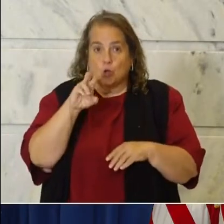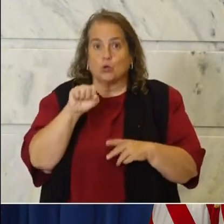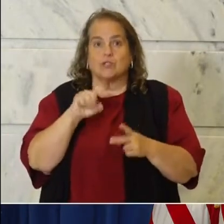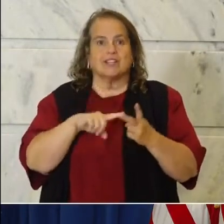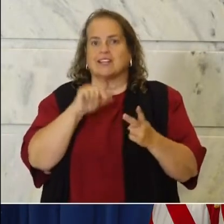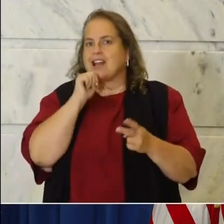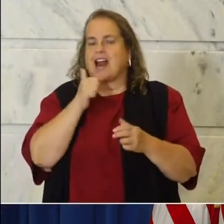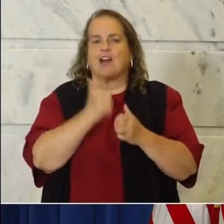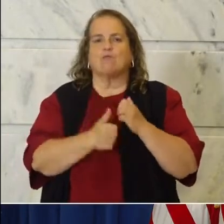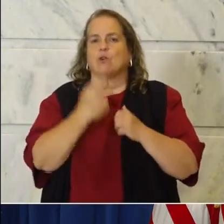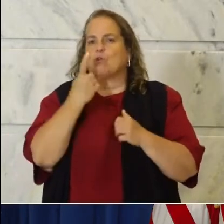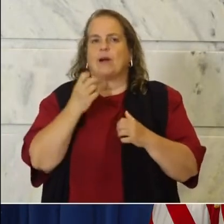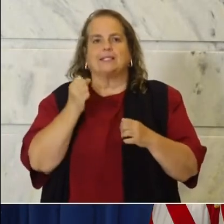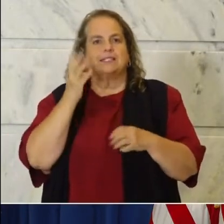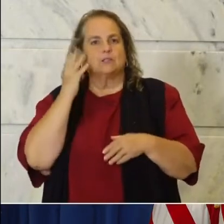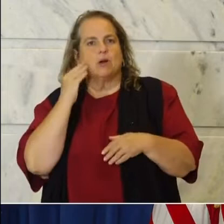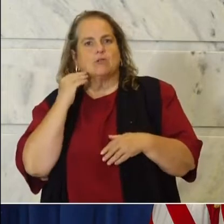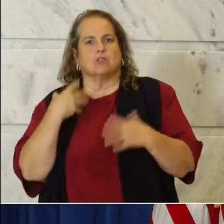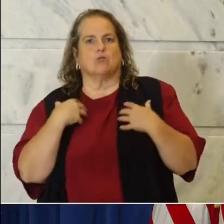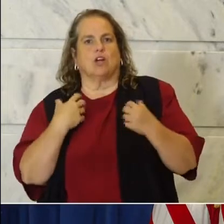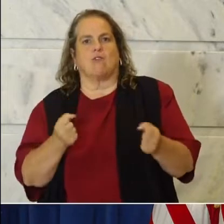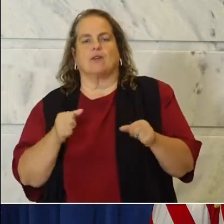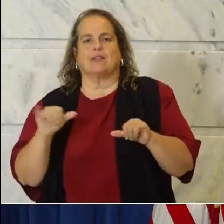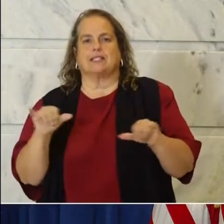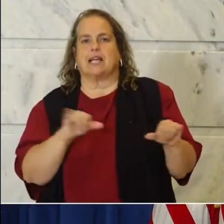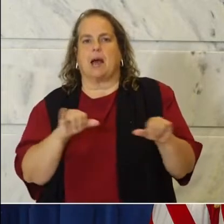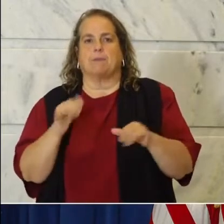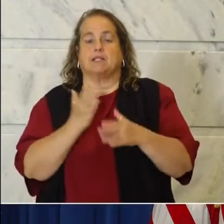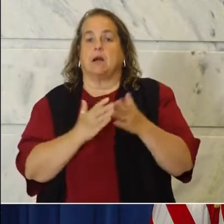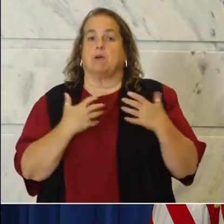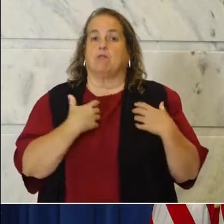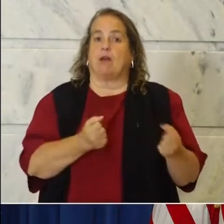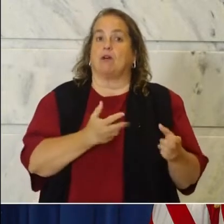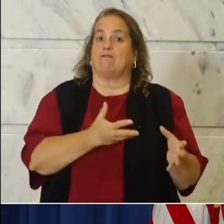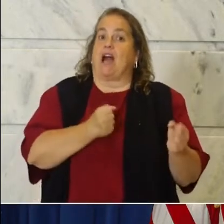experience and recovery is the same. Some may recover fairly quickly. Some